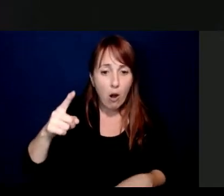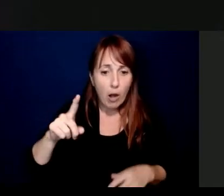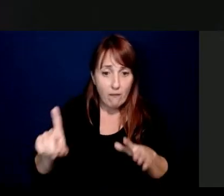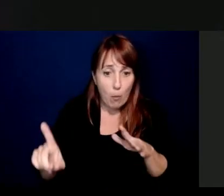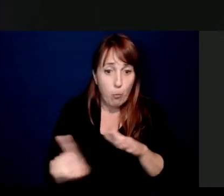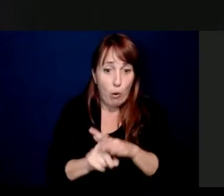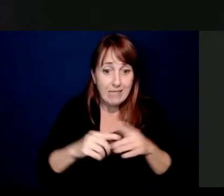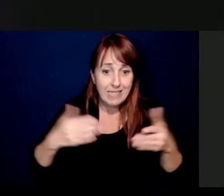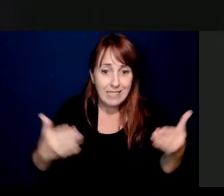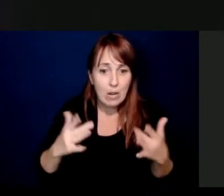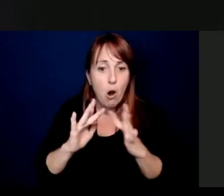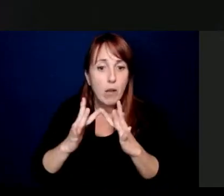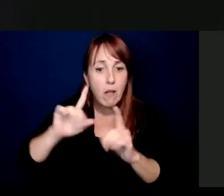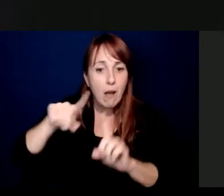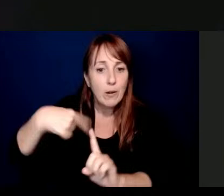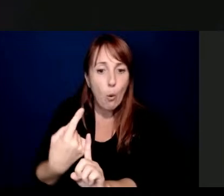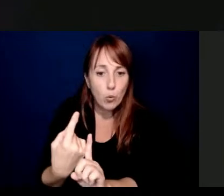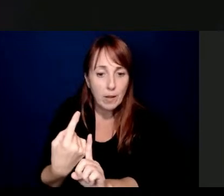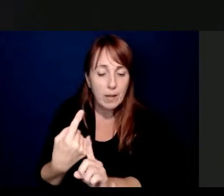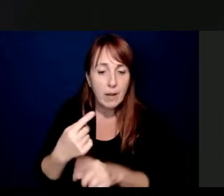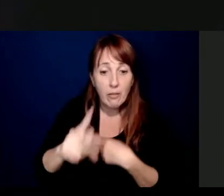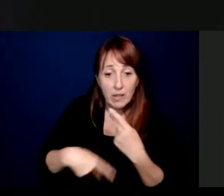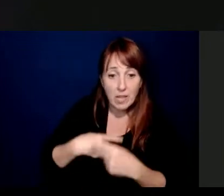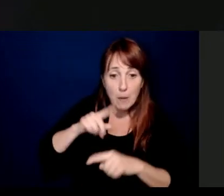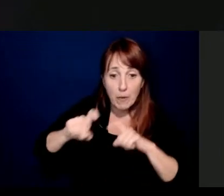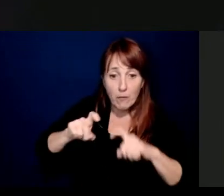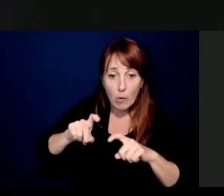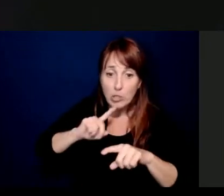And those types of questions really should be answered.